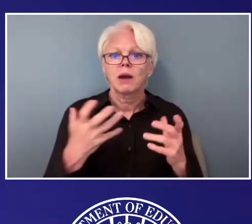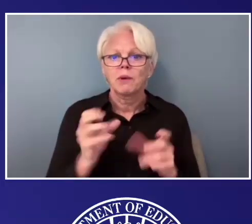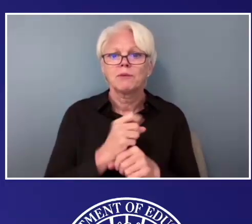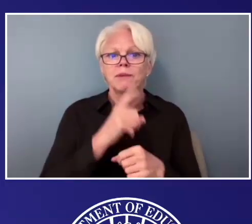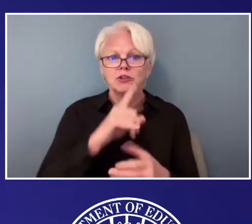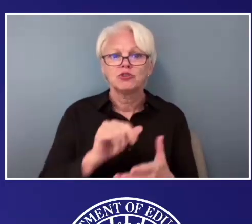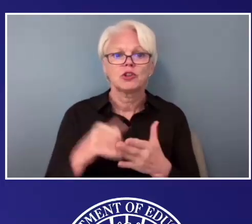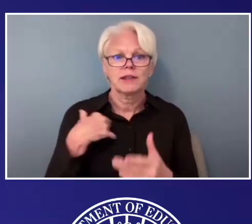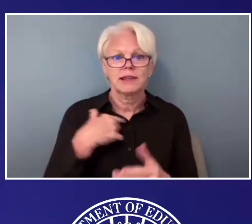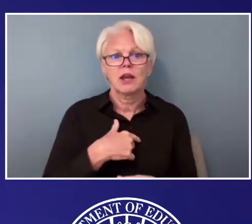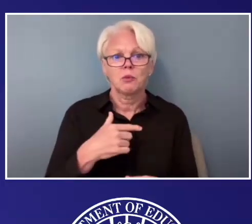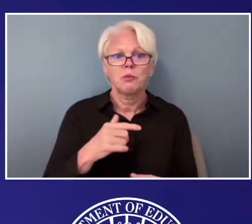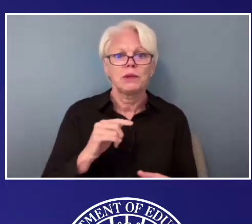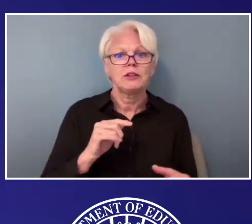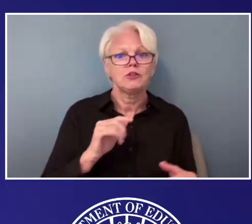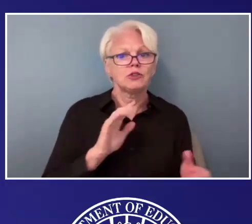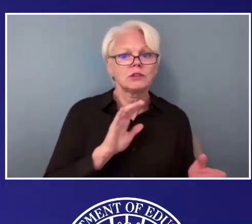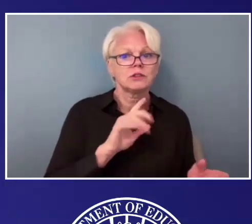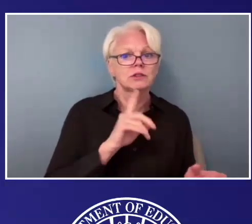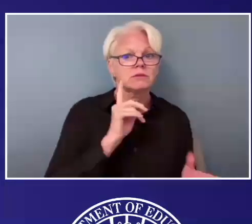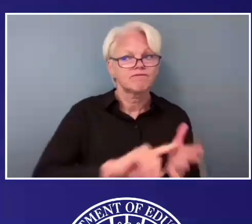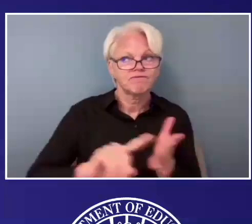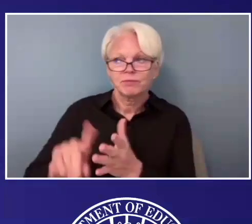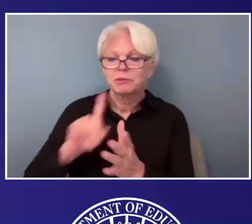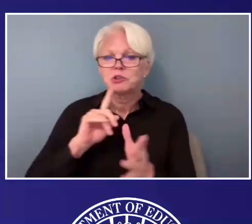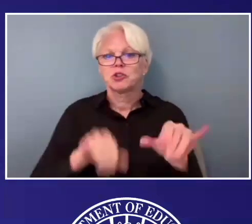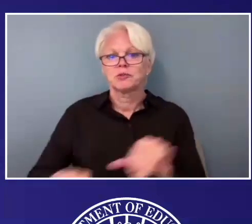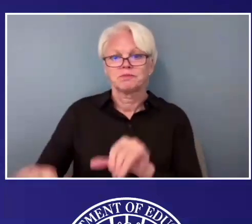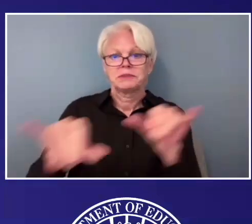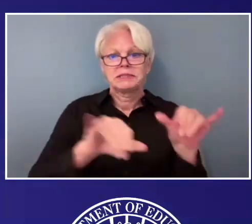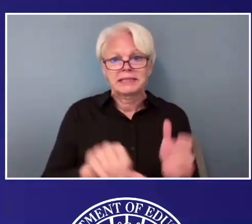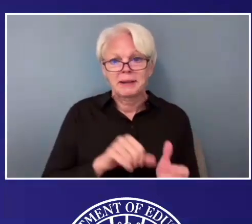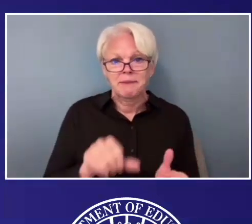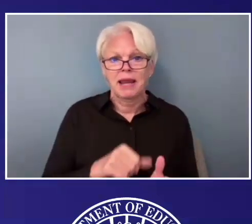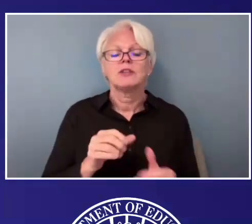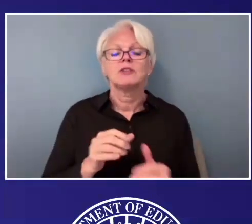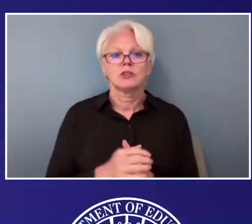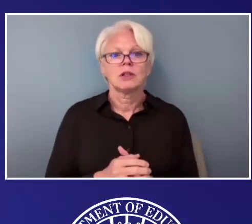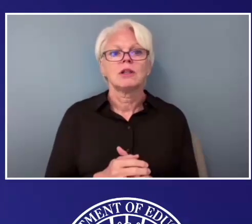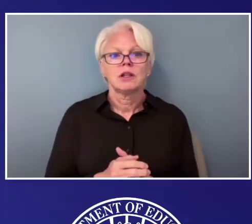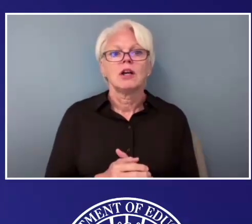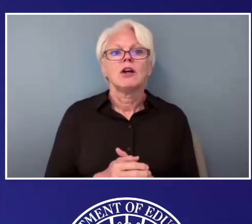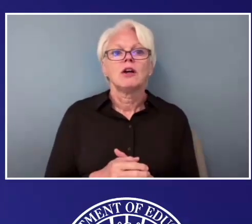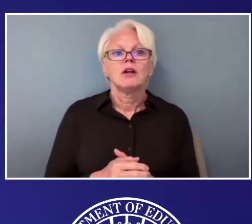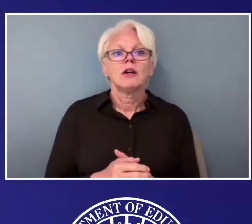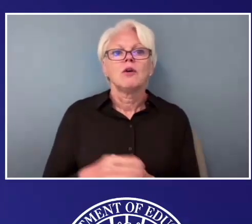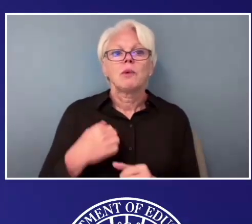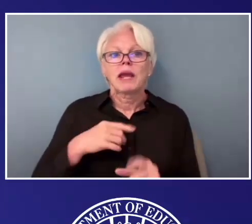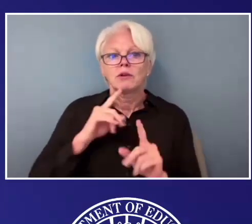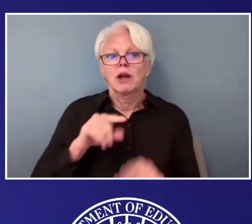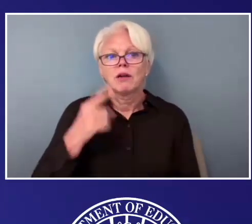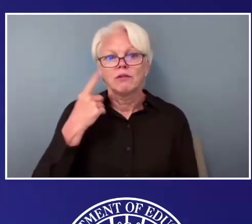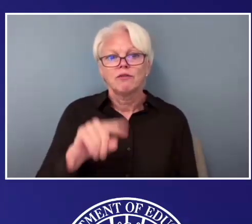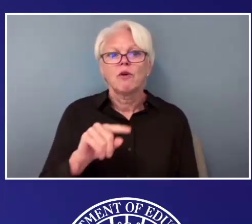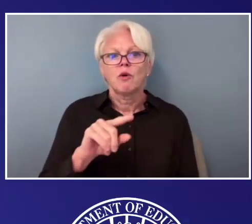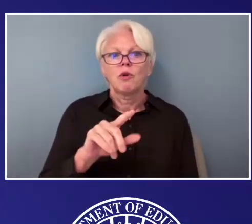base to make sure that we're all on the same page. So we do have responses to Ashley and Tamar on behalf of legal